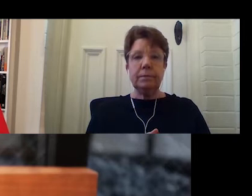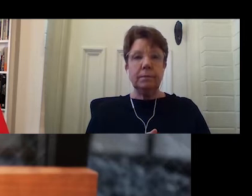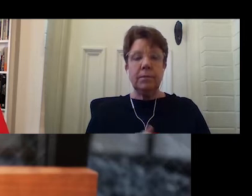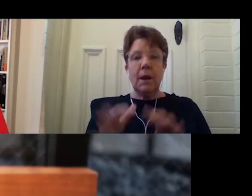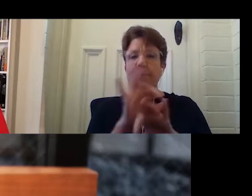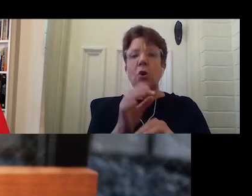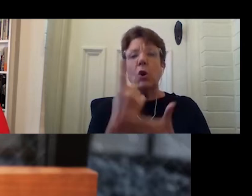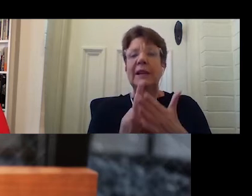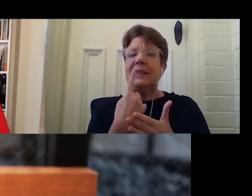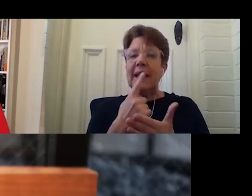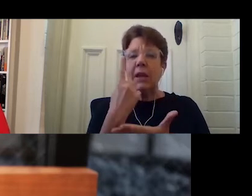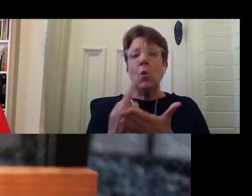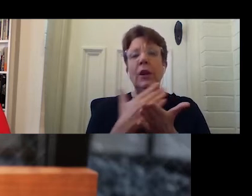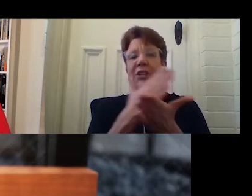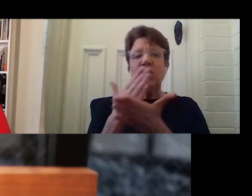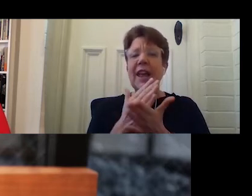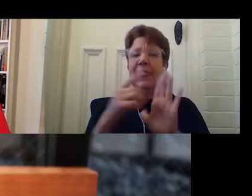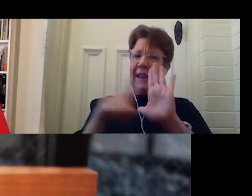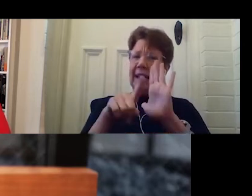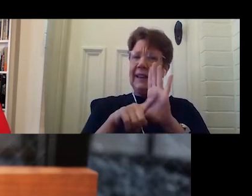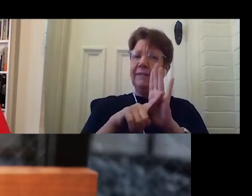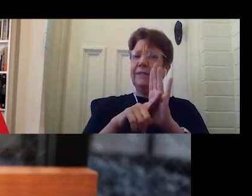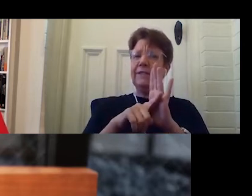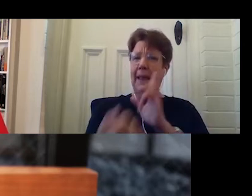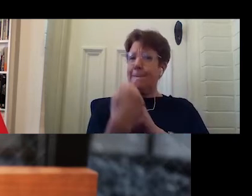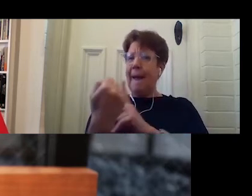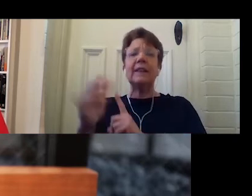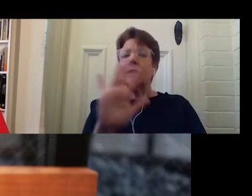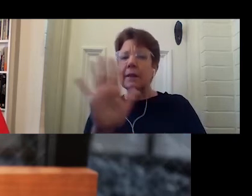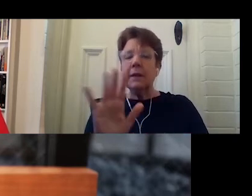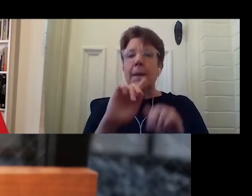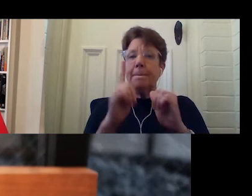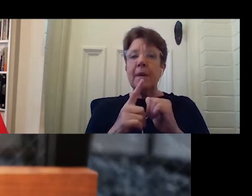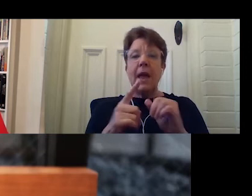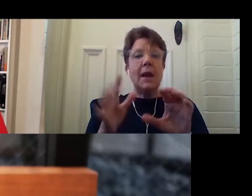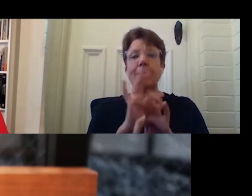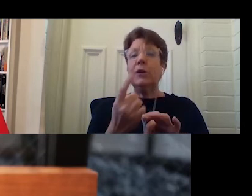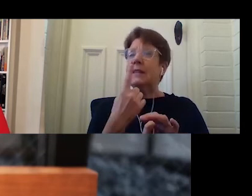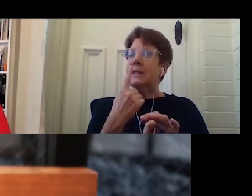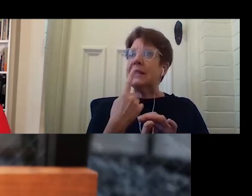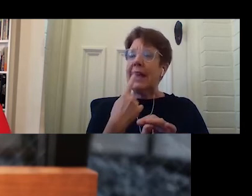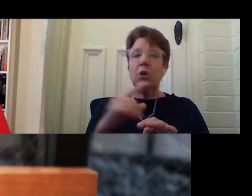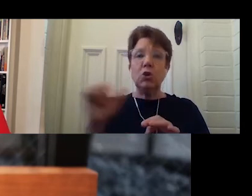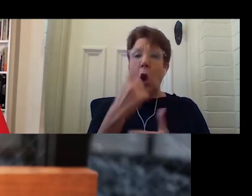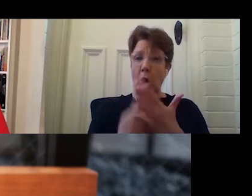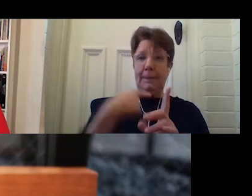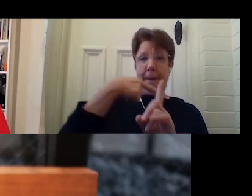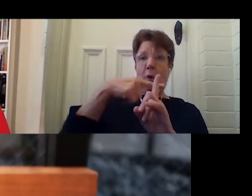you share only the negative consequences of that, nor am I suggesting that you be relentlessly positive. I'm simply suggesting that